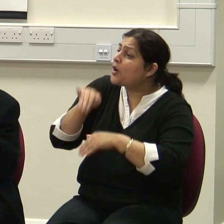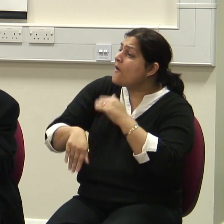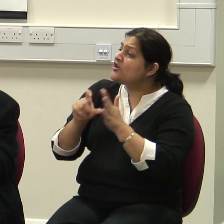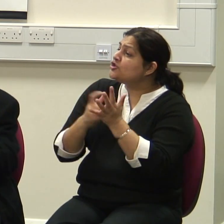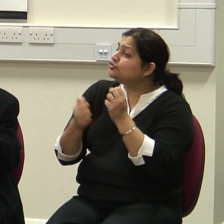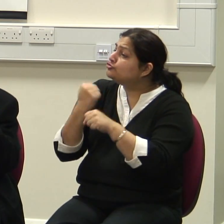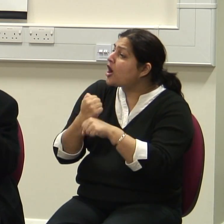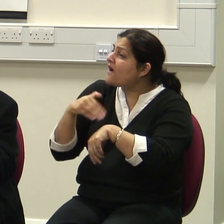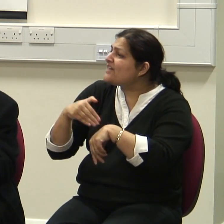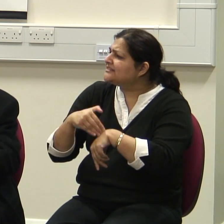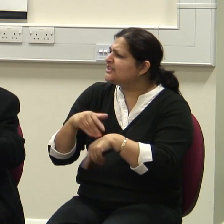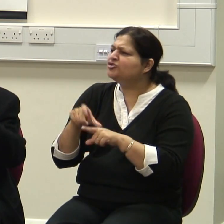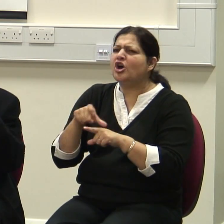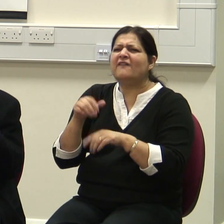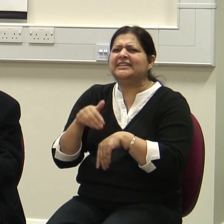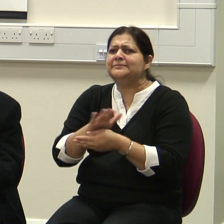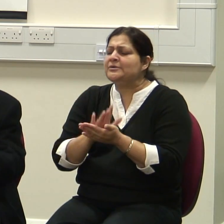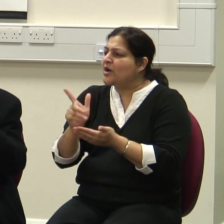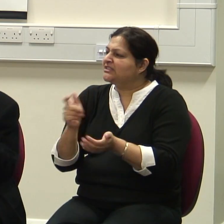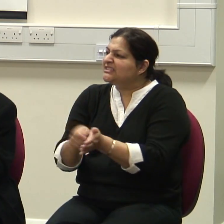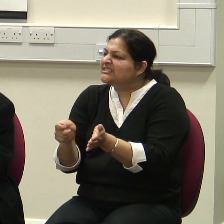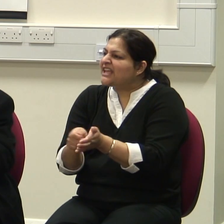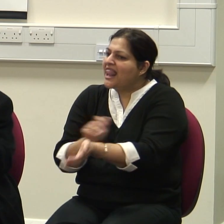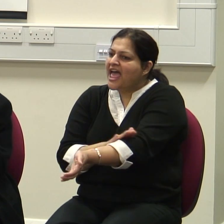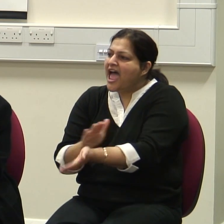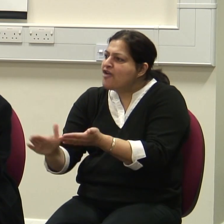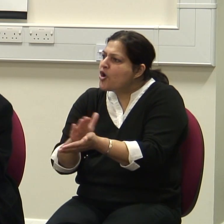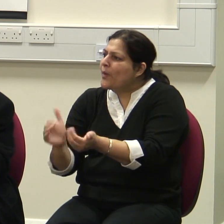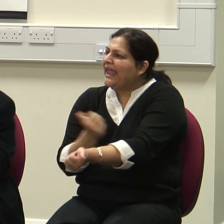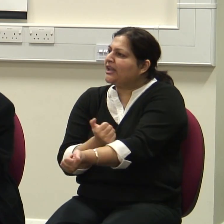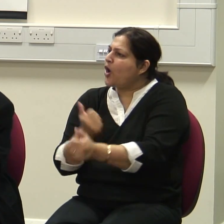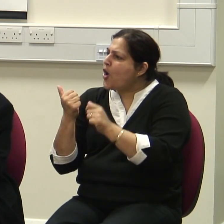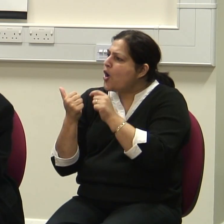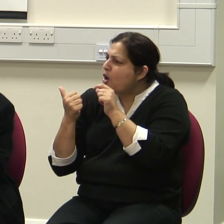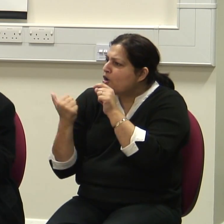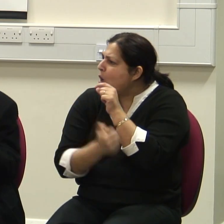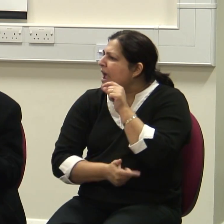sell heroin or cocaine to somebody who wants to buy it. That used to be called free trade